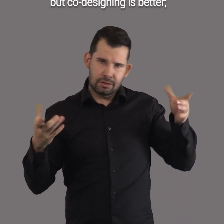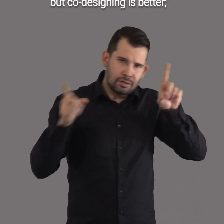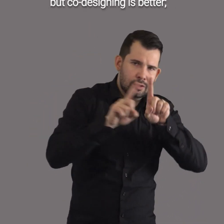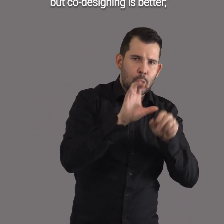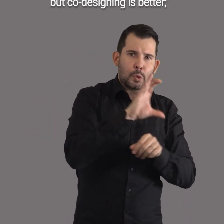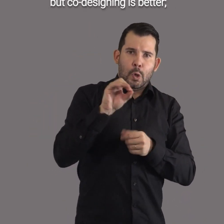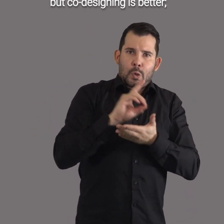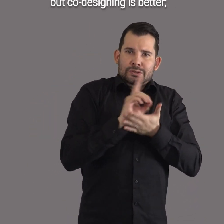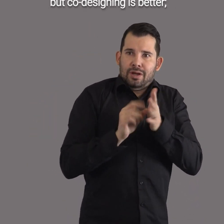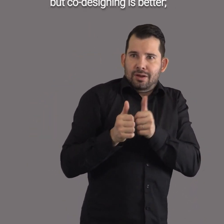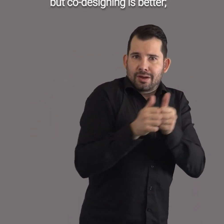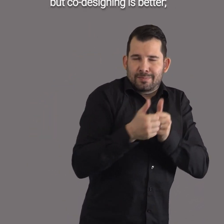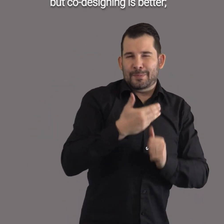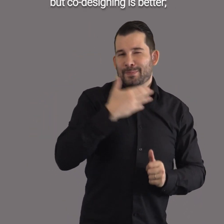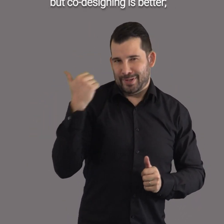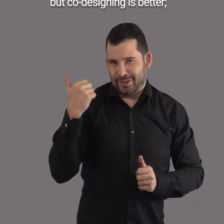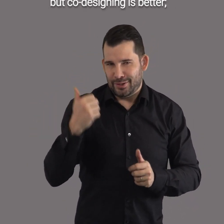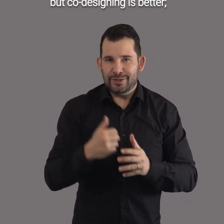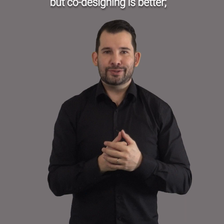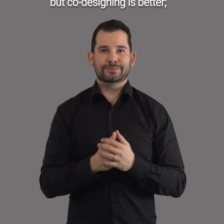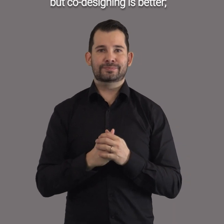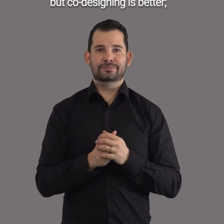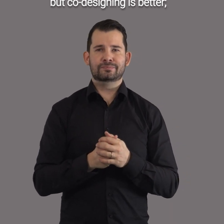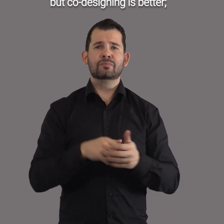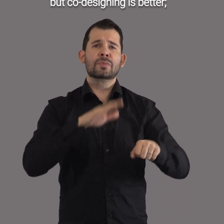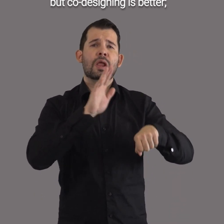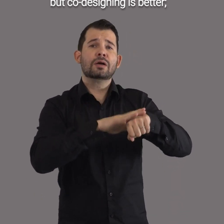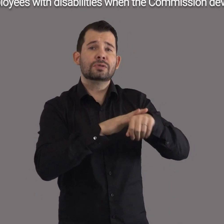but co-designing is better;